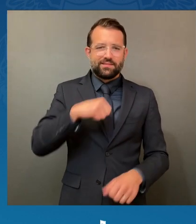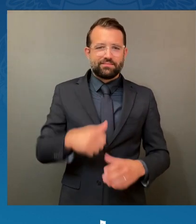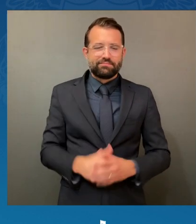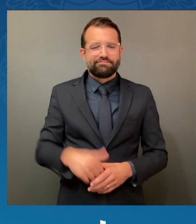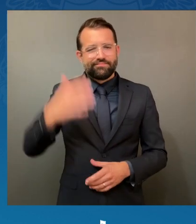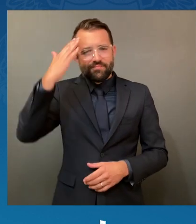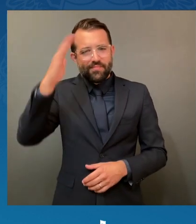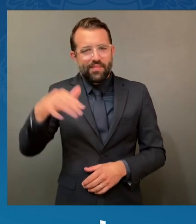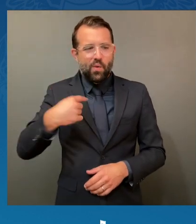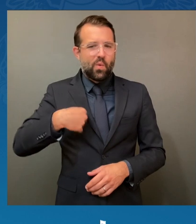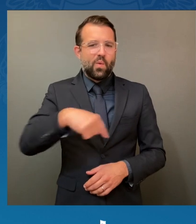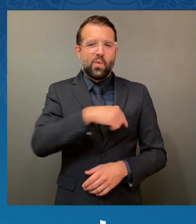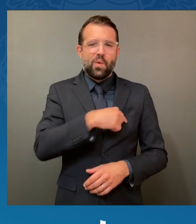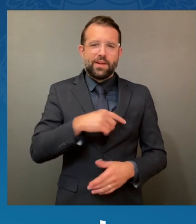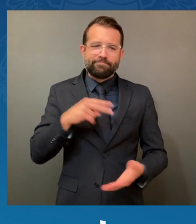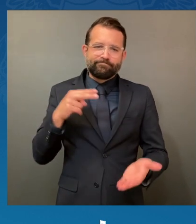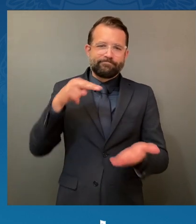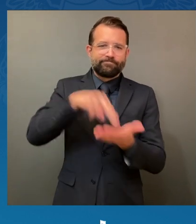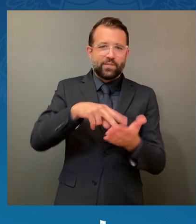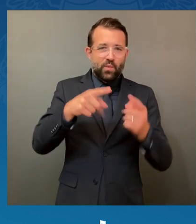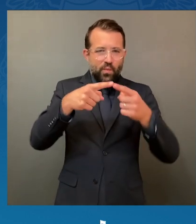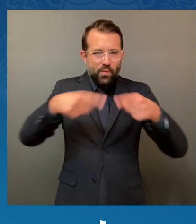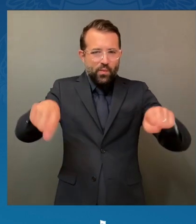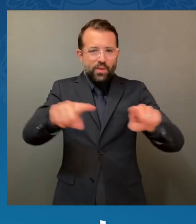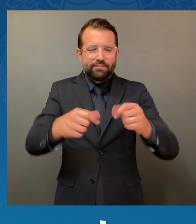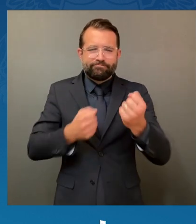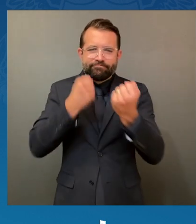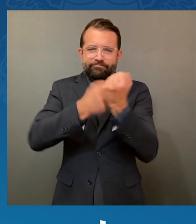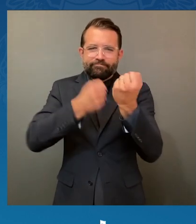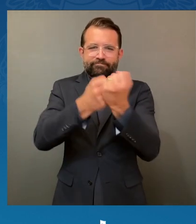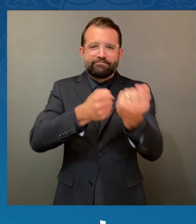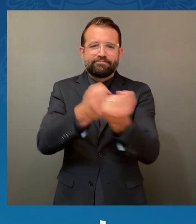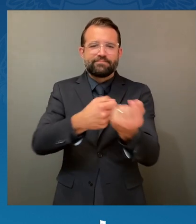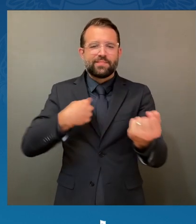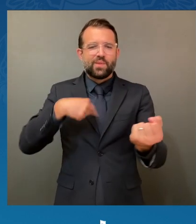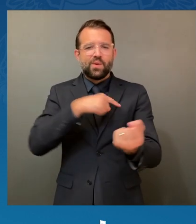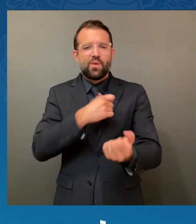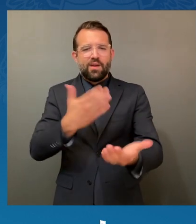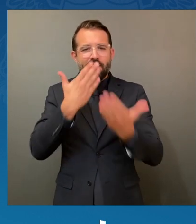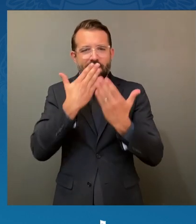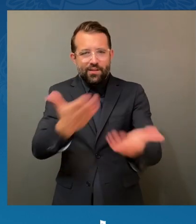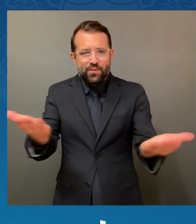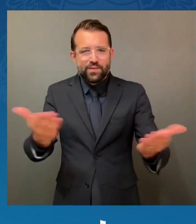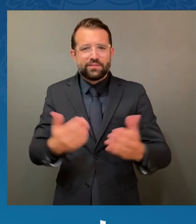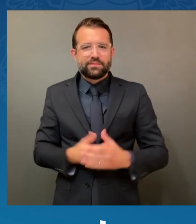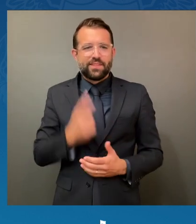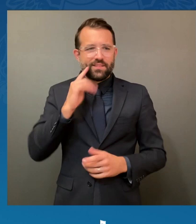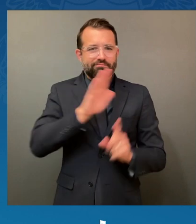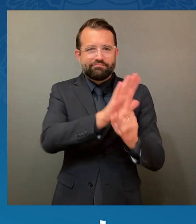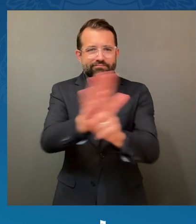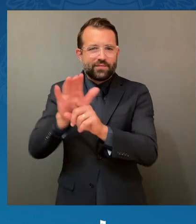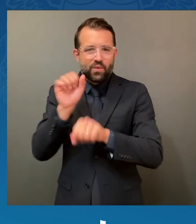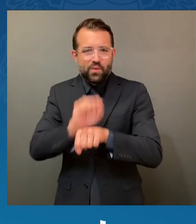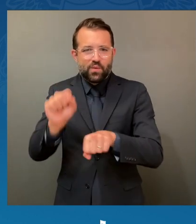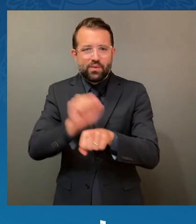And with all of you, we thank you for the work that you are doing here. May God bless you, and may God bless America.